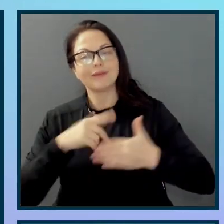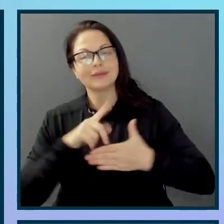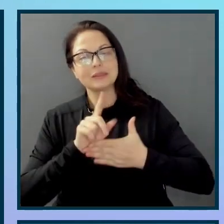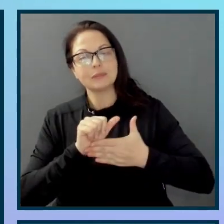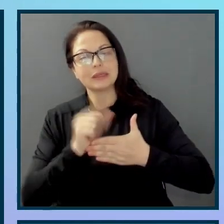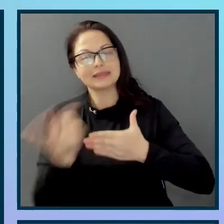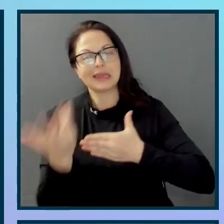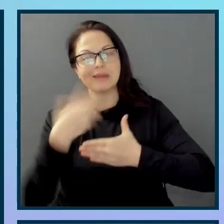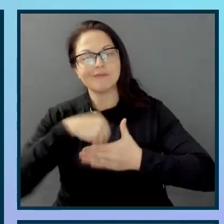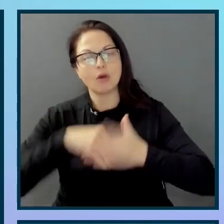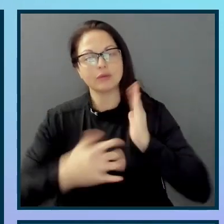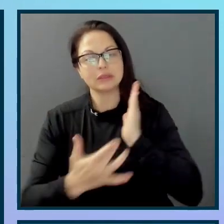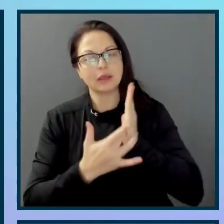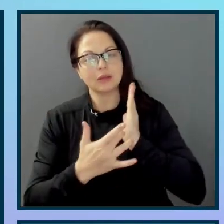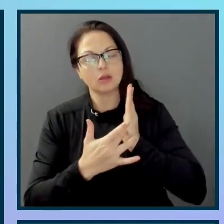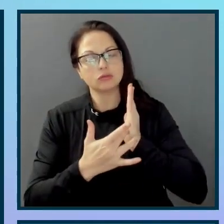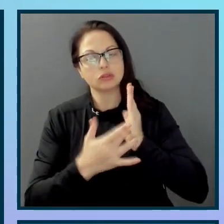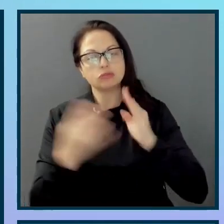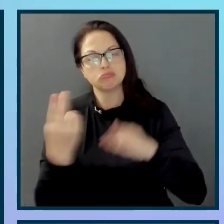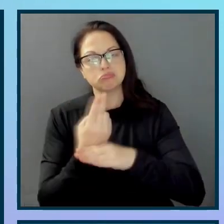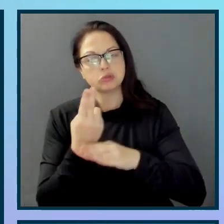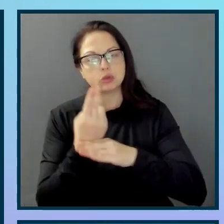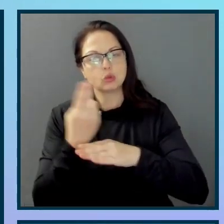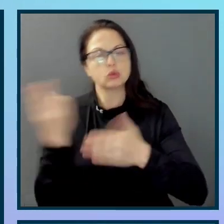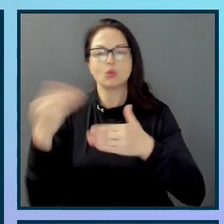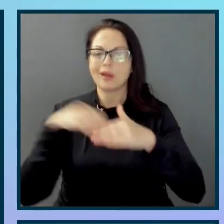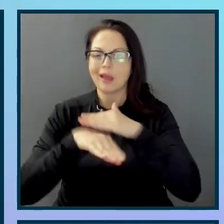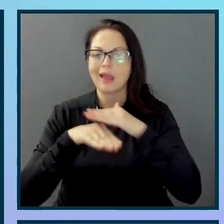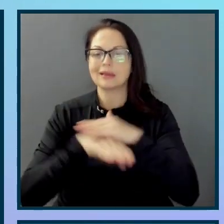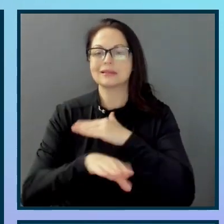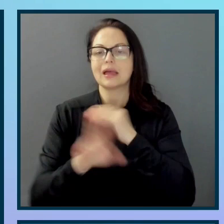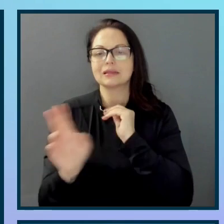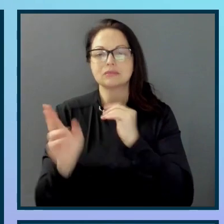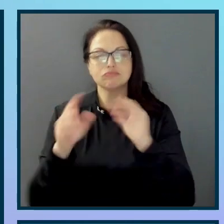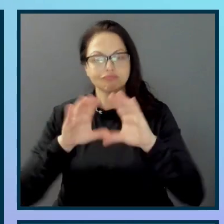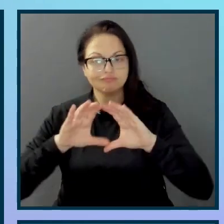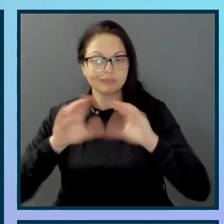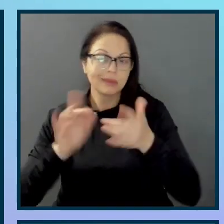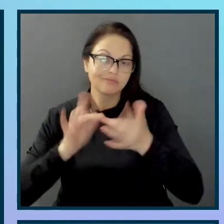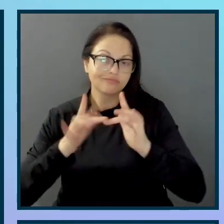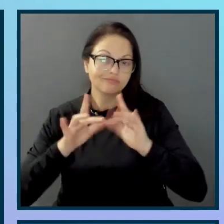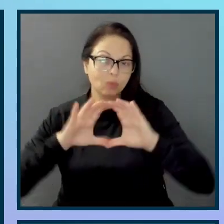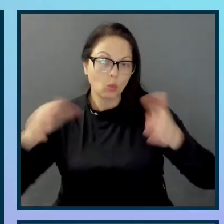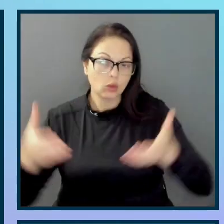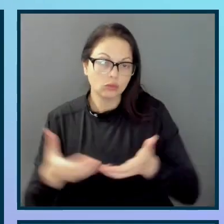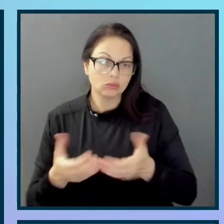that they use to access the digital world. So some of the practices that we've used